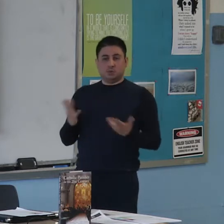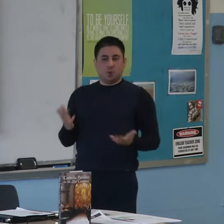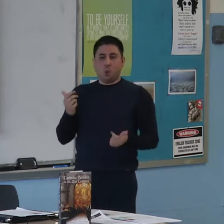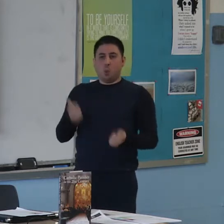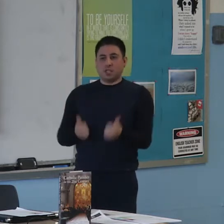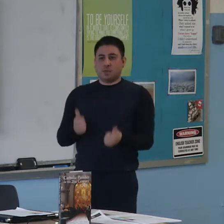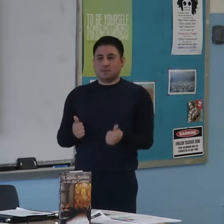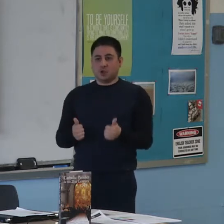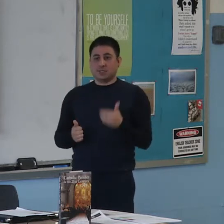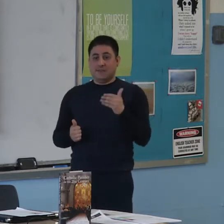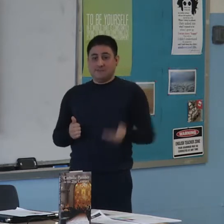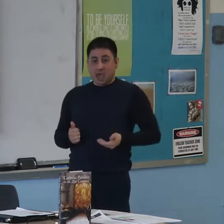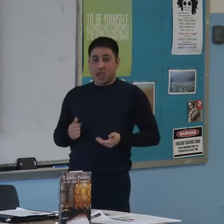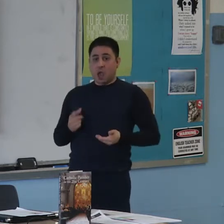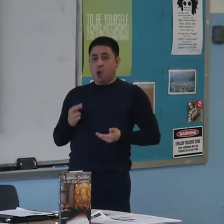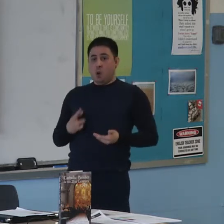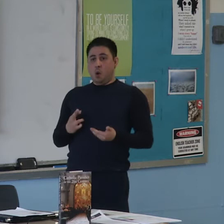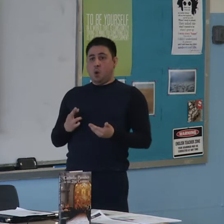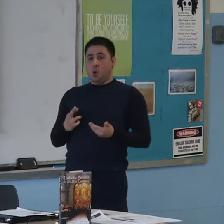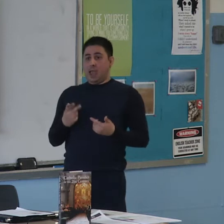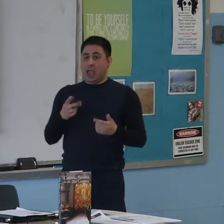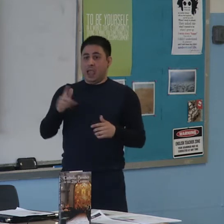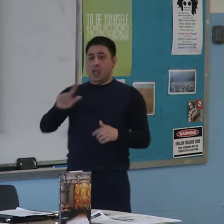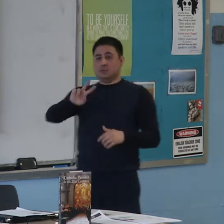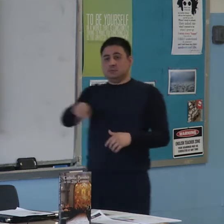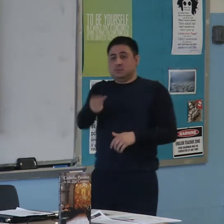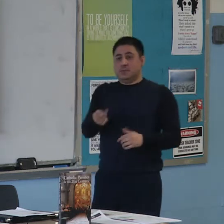first? Or did they happen in the staff and leadership to have someone with a